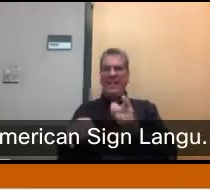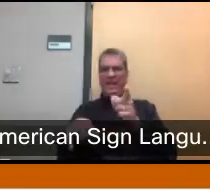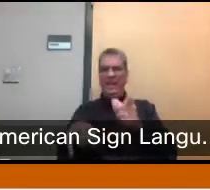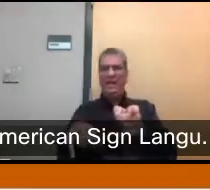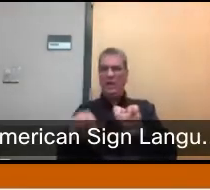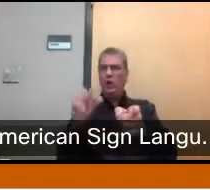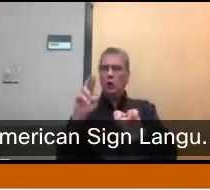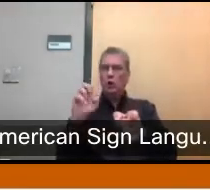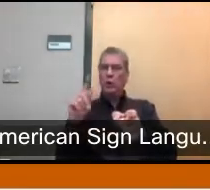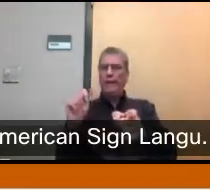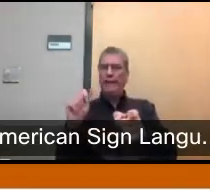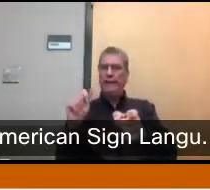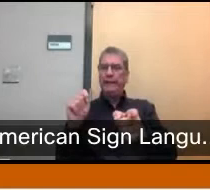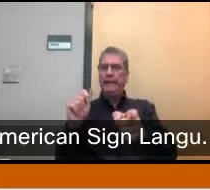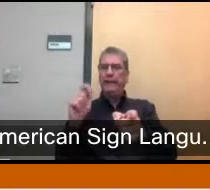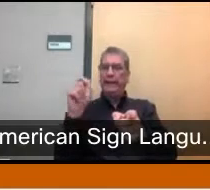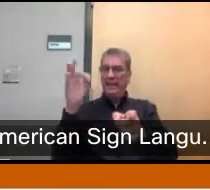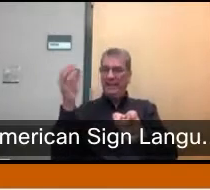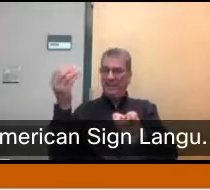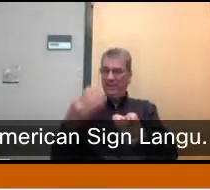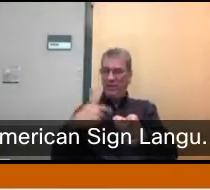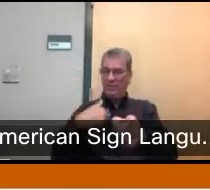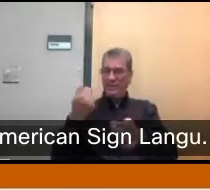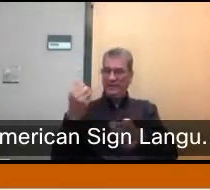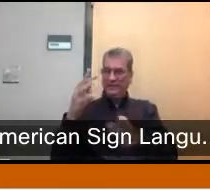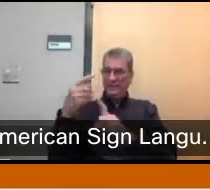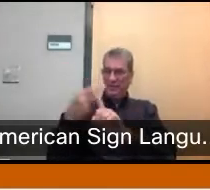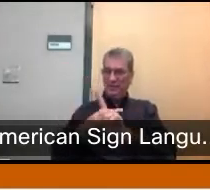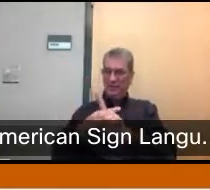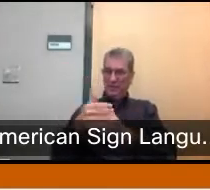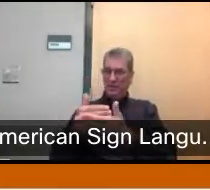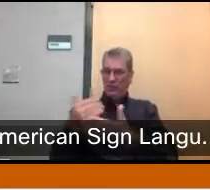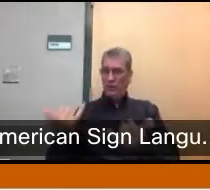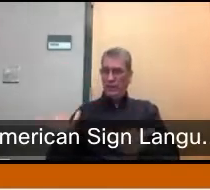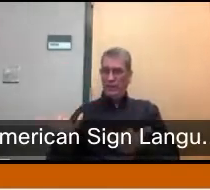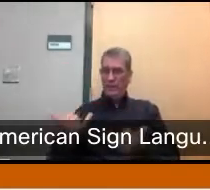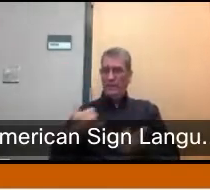Great if you had told me, like, 16 months before we got to here that I would show anything